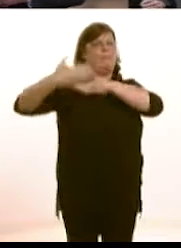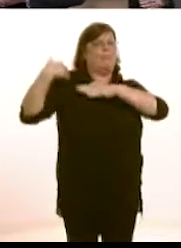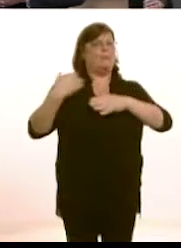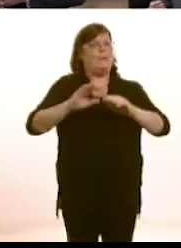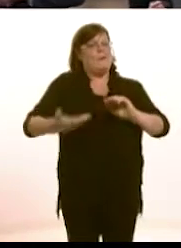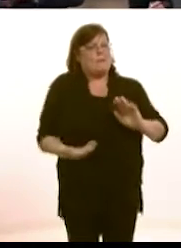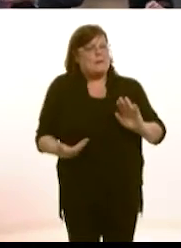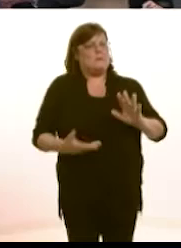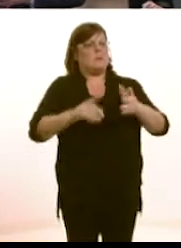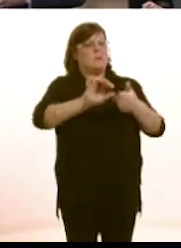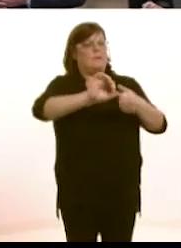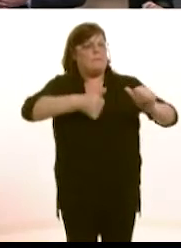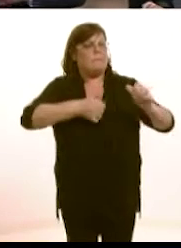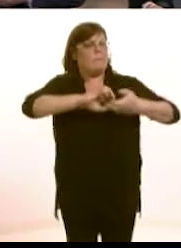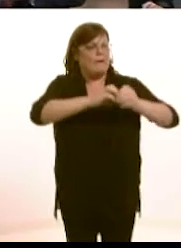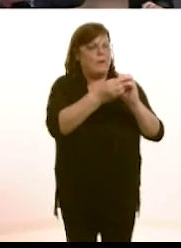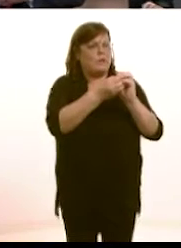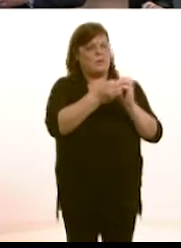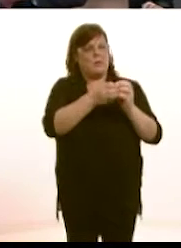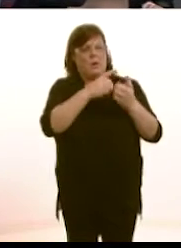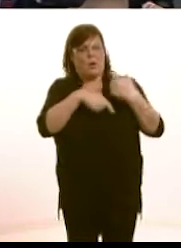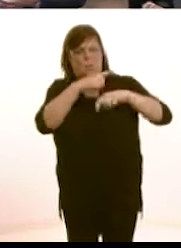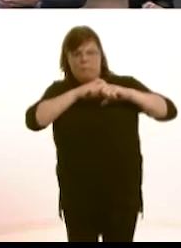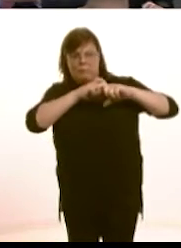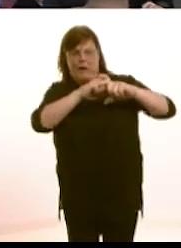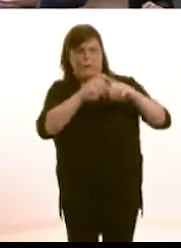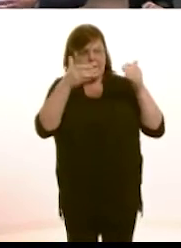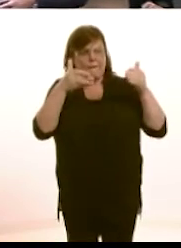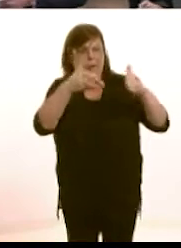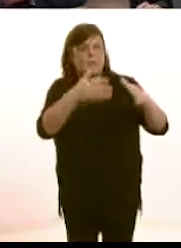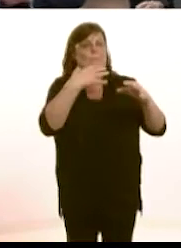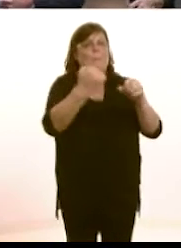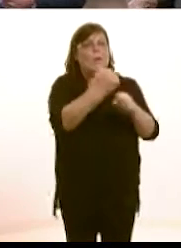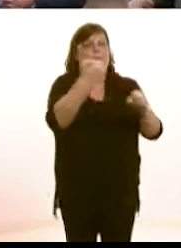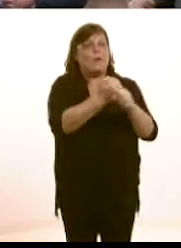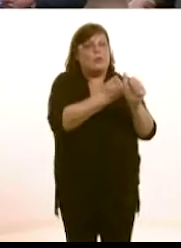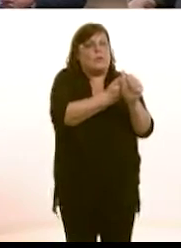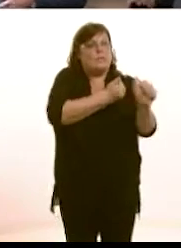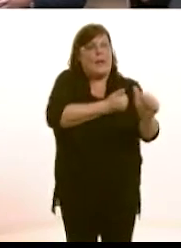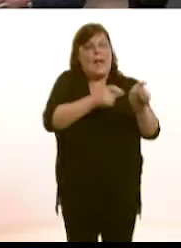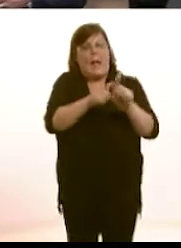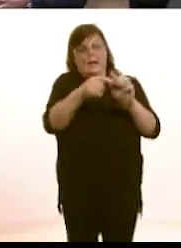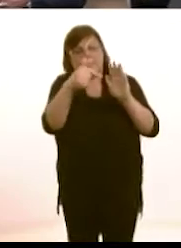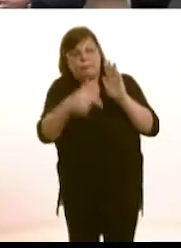What are you doing to ensure that that part remains a focus on city deals so that the manufacturing thatís existing, and advanced manufacturing, particularly research areas,